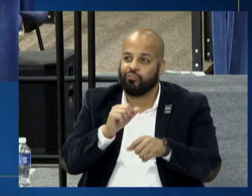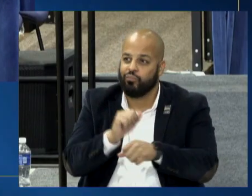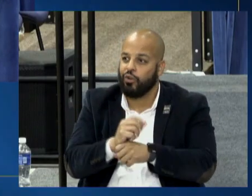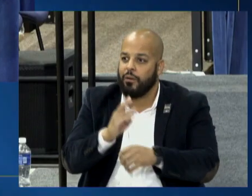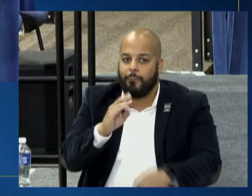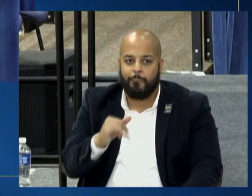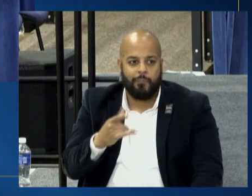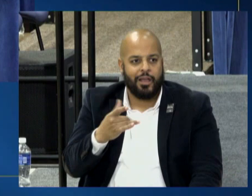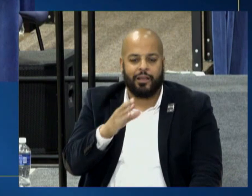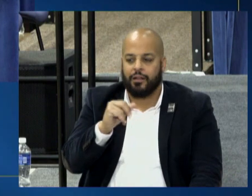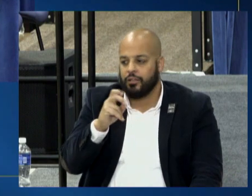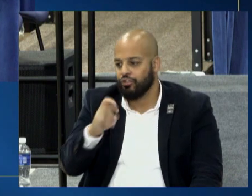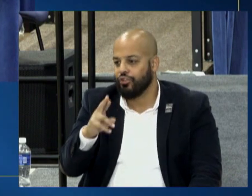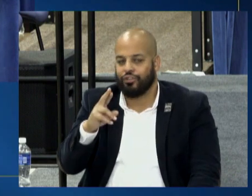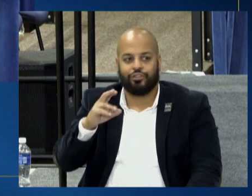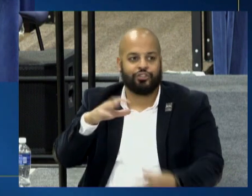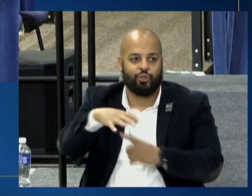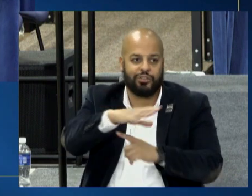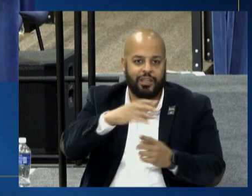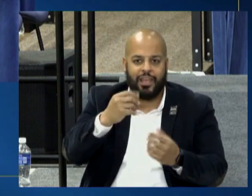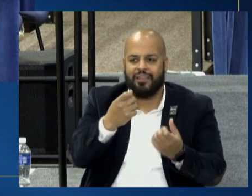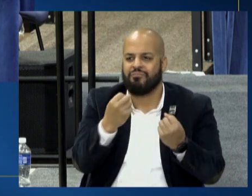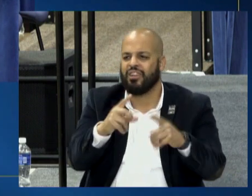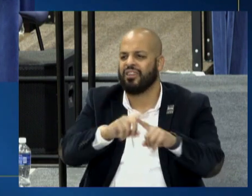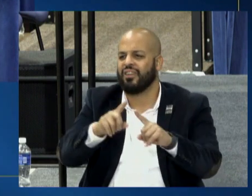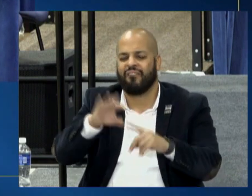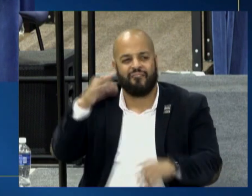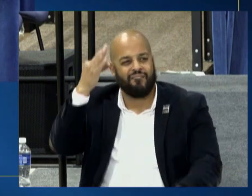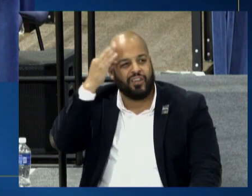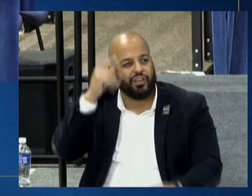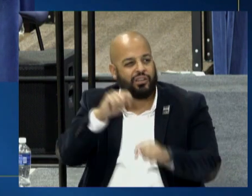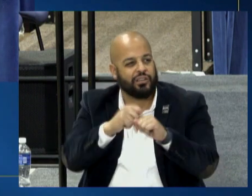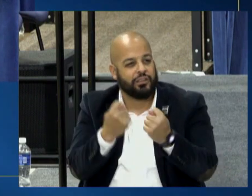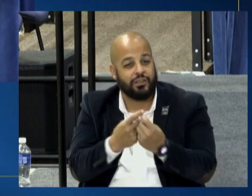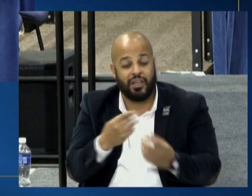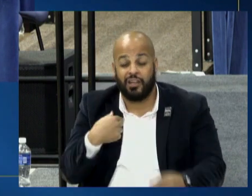and all of our federal teams together. And we have been making significant strides, as have been